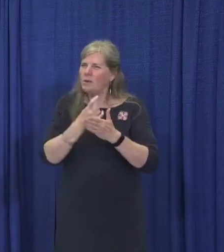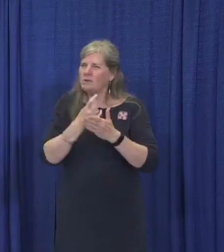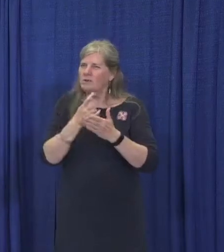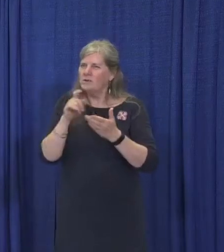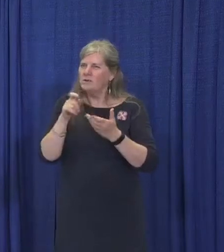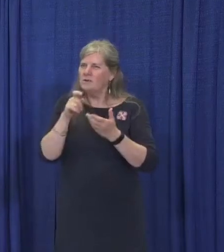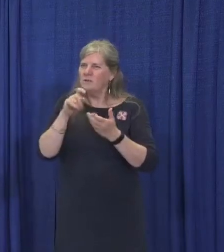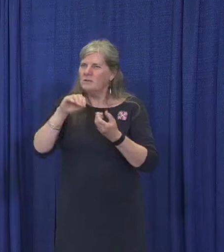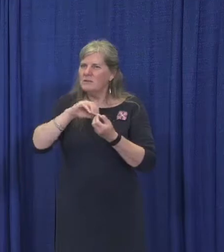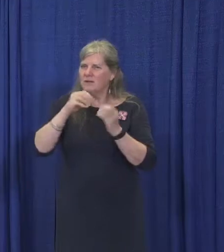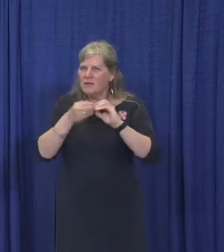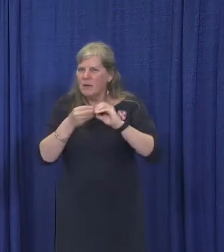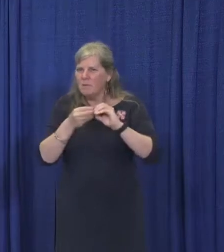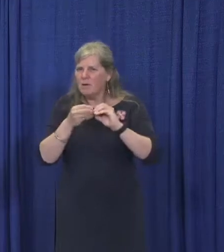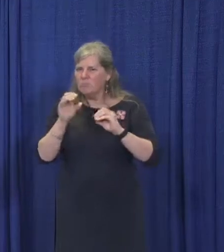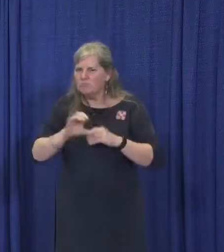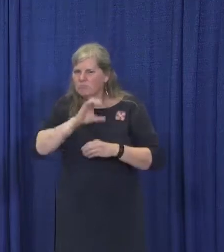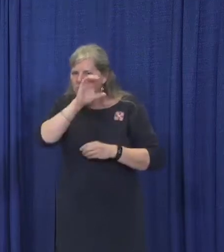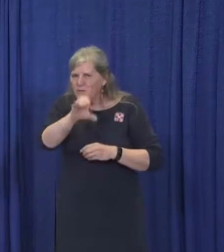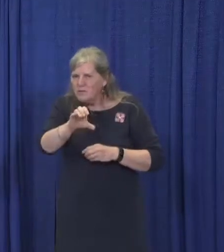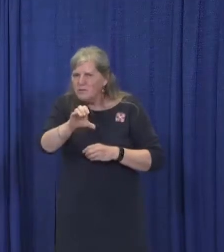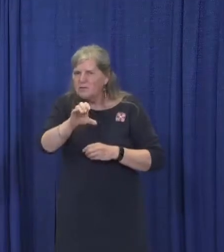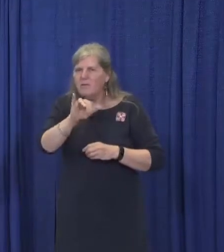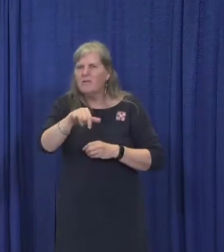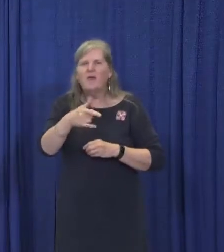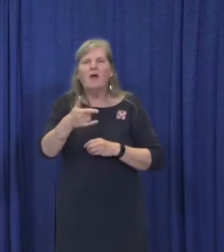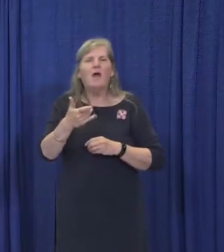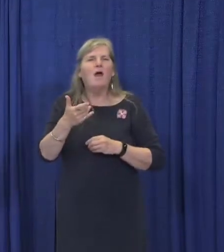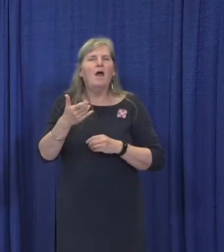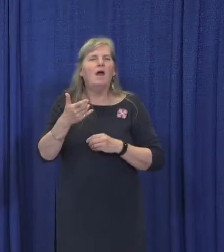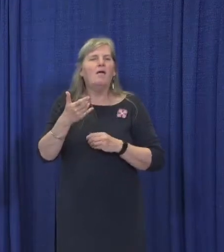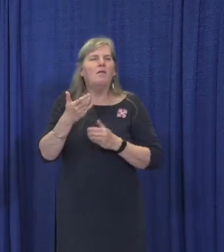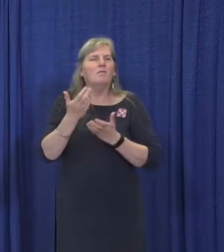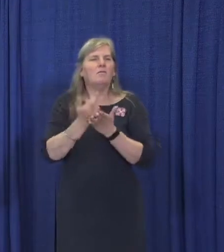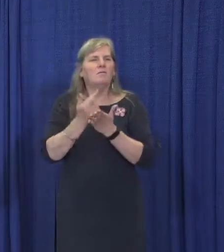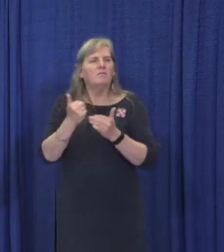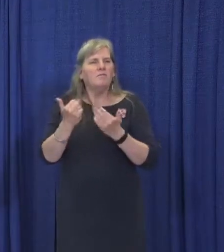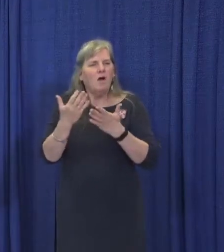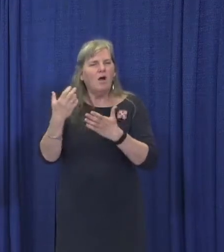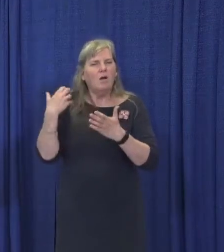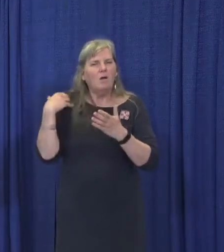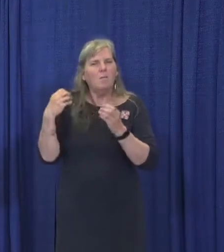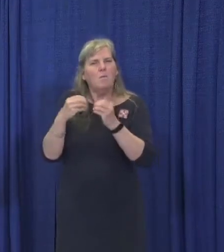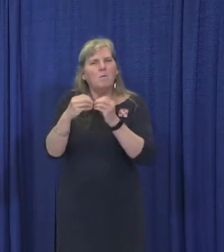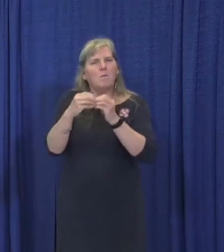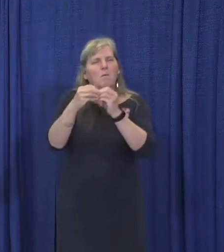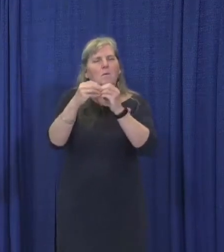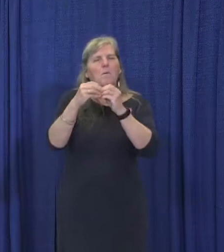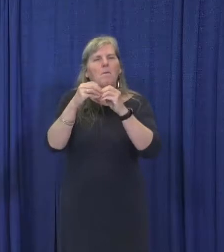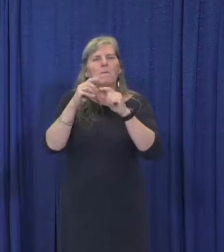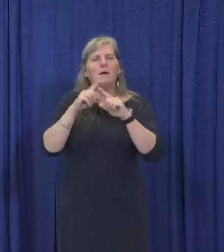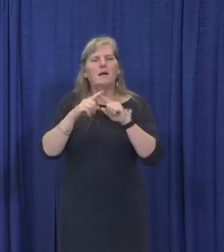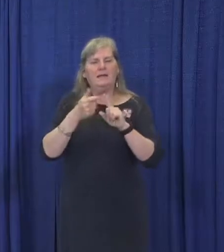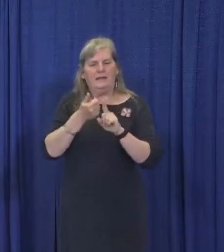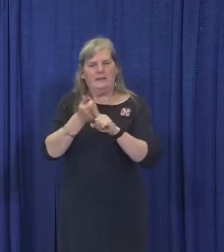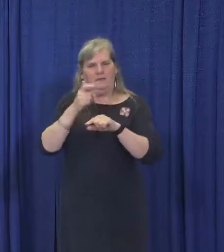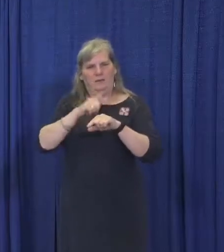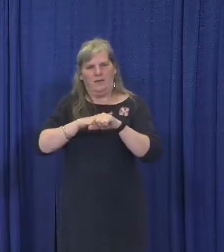looking for if it's a dollar value or who but those details are being worked out and we know